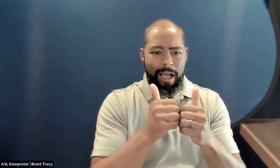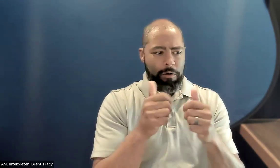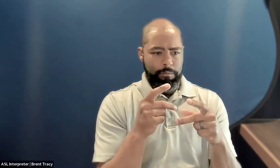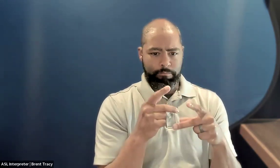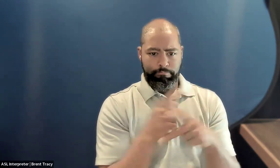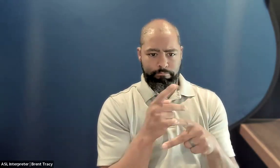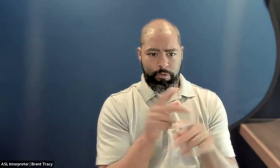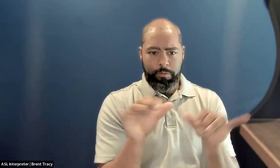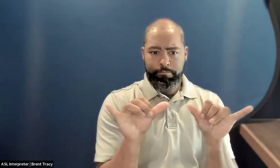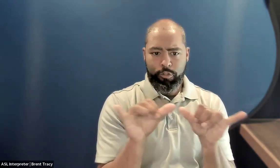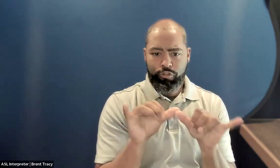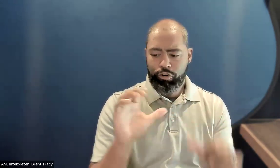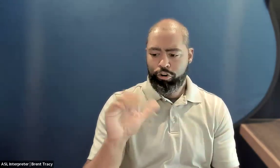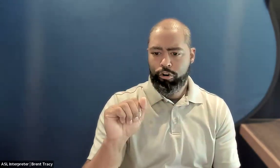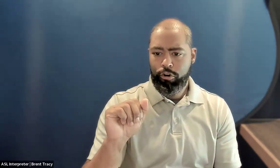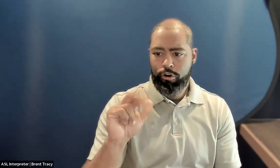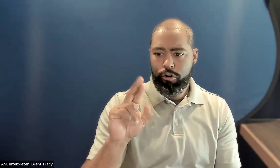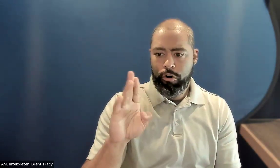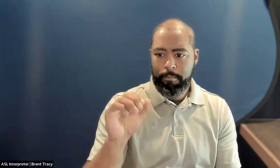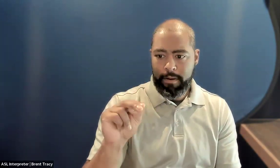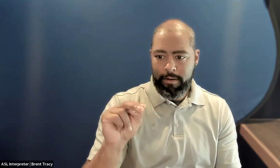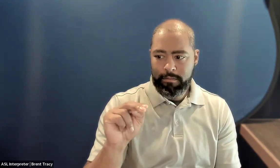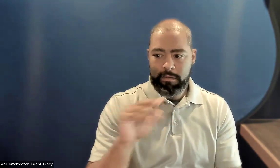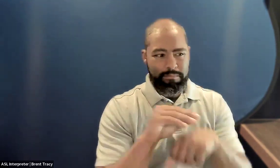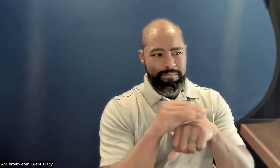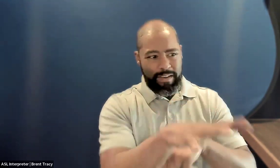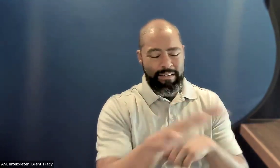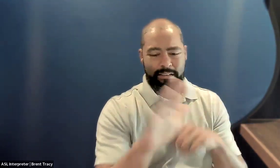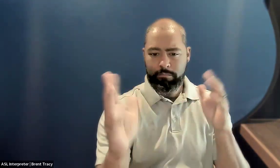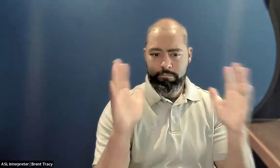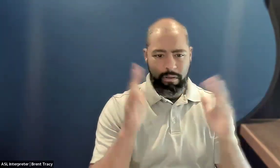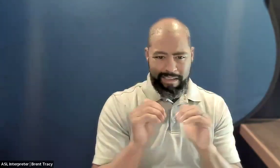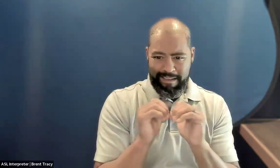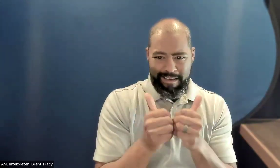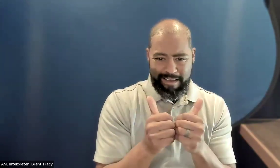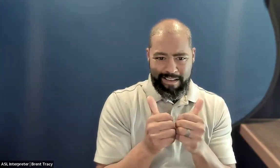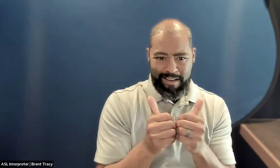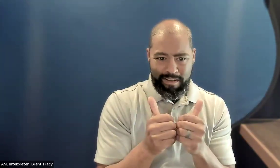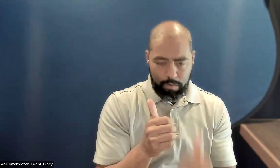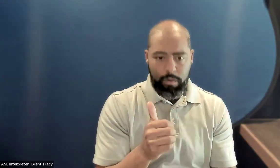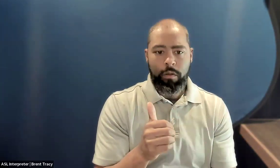So we are intending to establish a standard methodology using publicly available mapping tools.